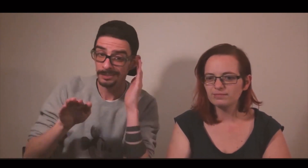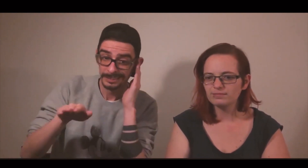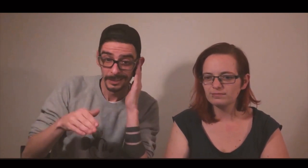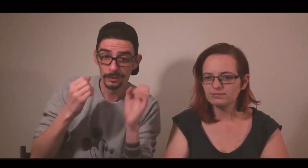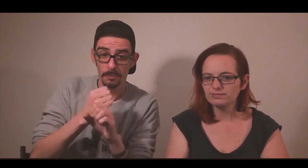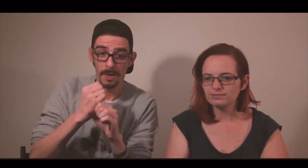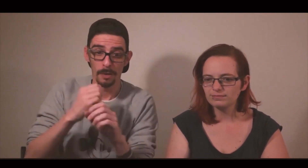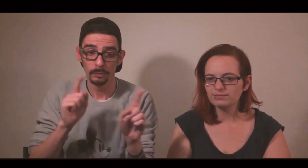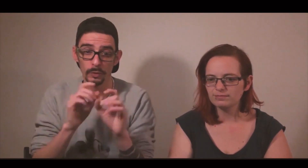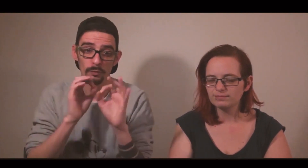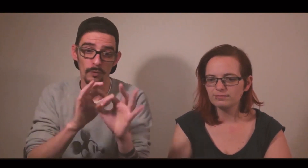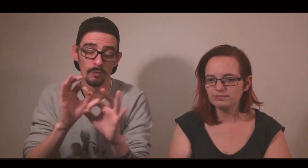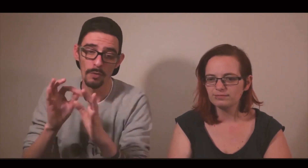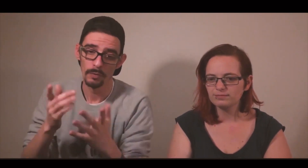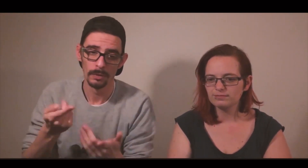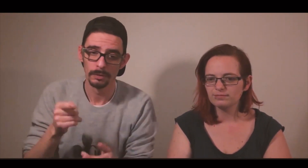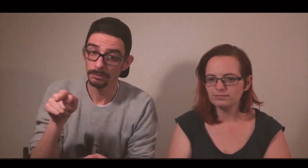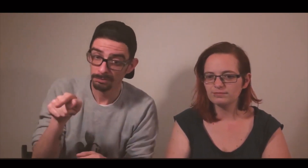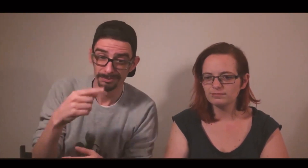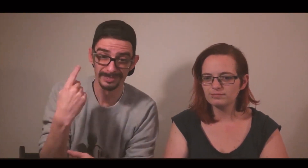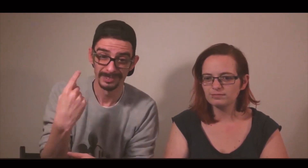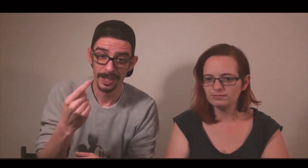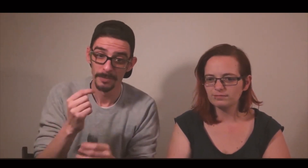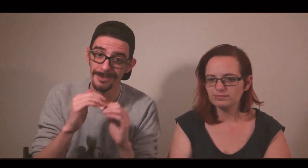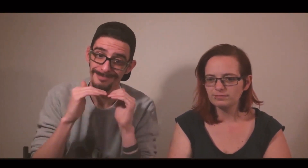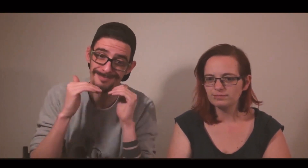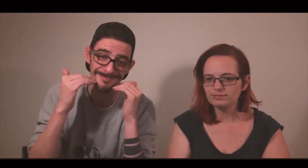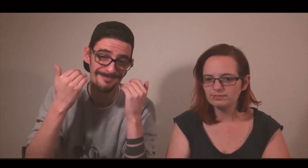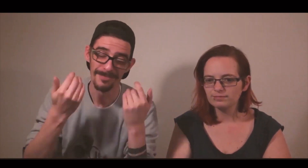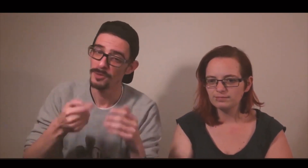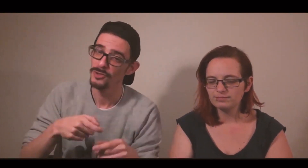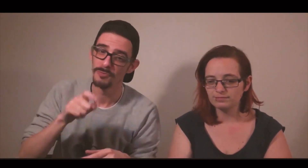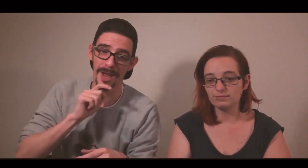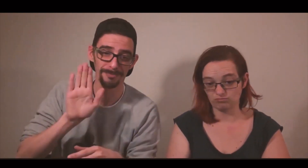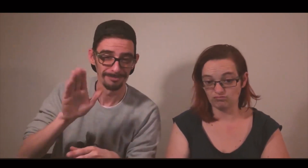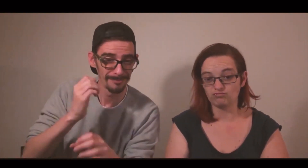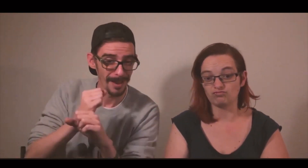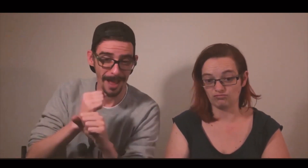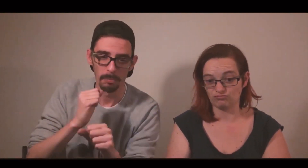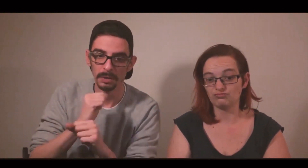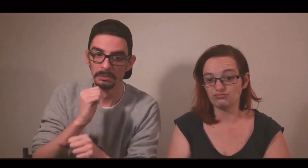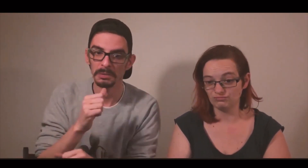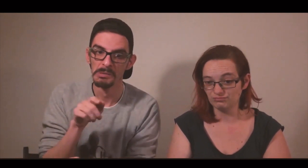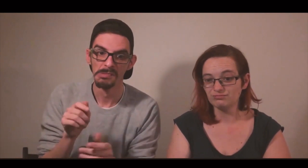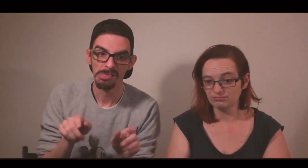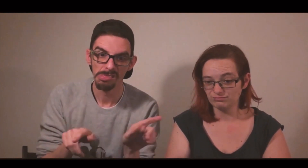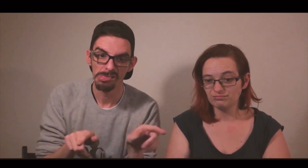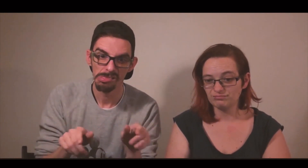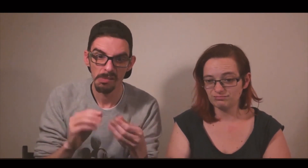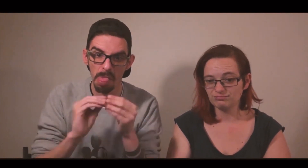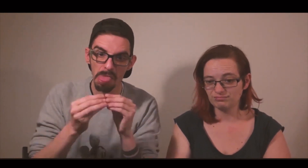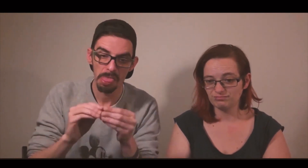He loves to work as a music DJ and bring music to people. He enjoys his work himself, is satisfied and